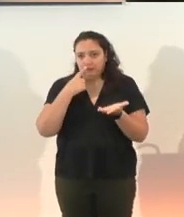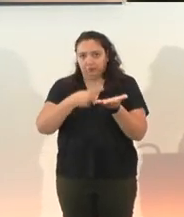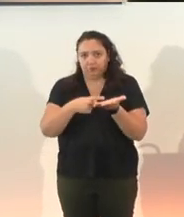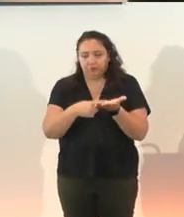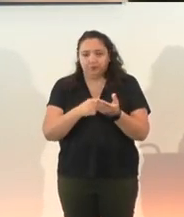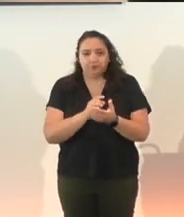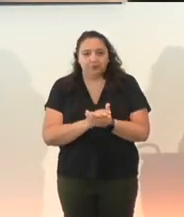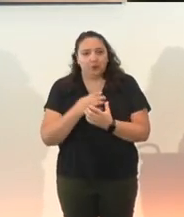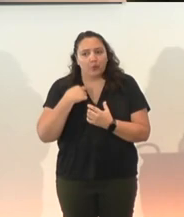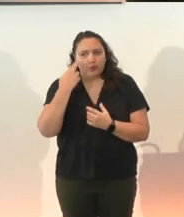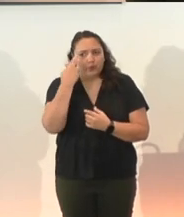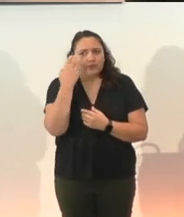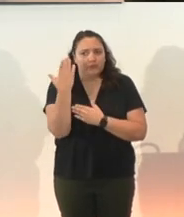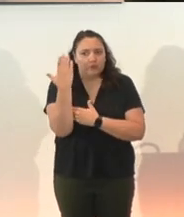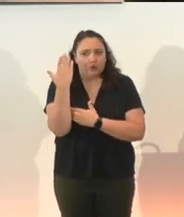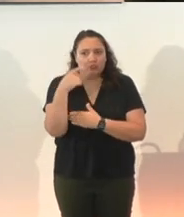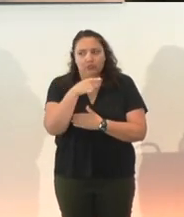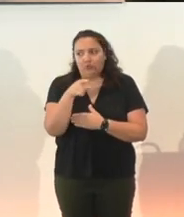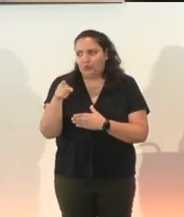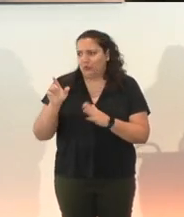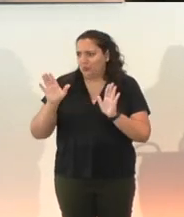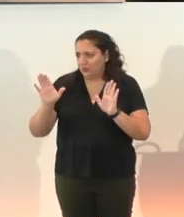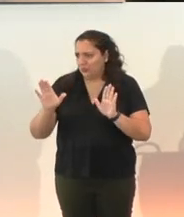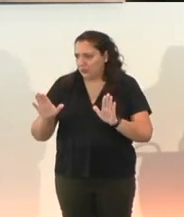We realize this morning you guys are great and have lots of good questions,